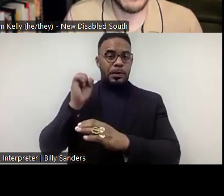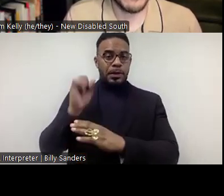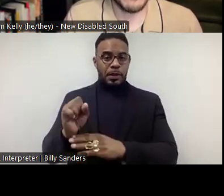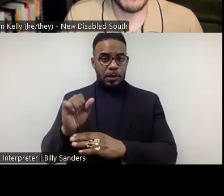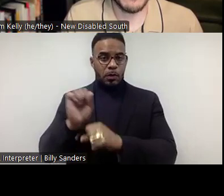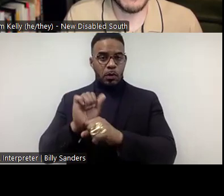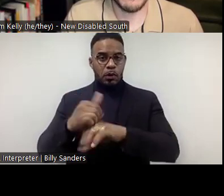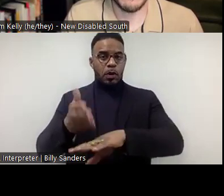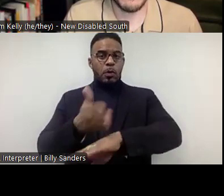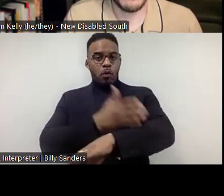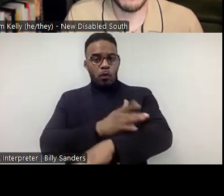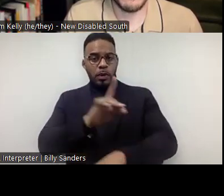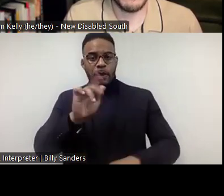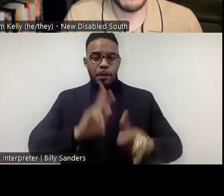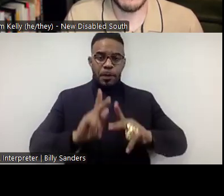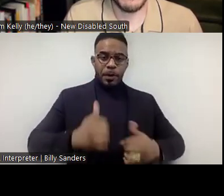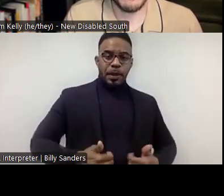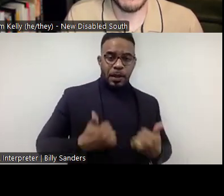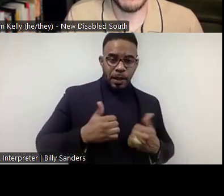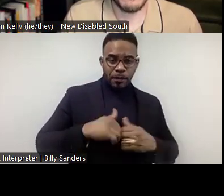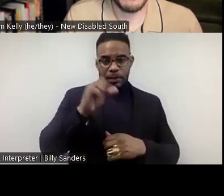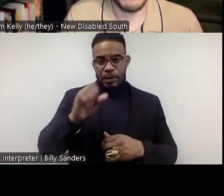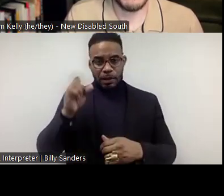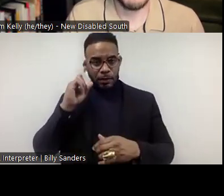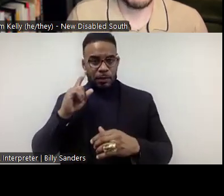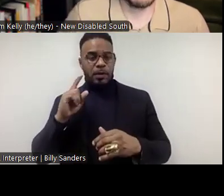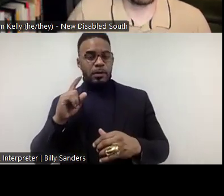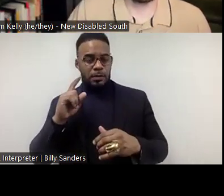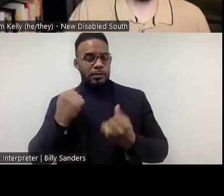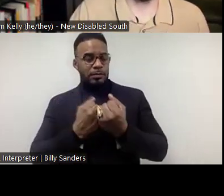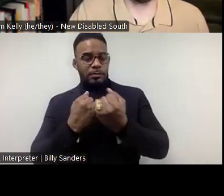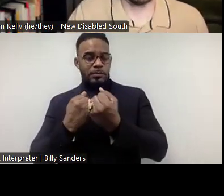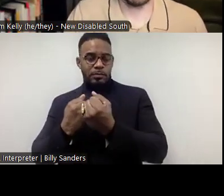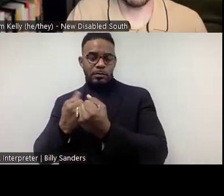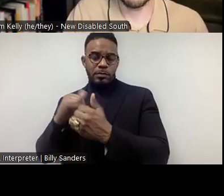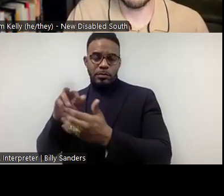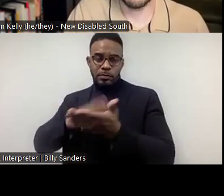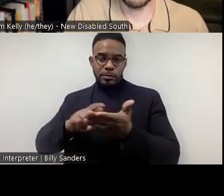disabled people in his region. In 2022, he co-founded New Disabled South, which works to improve disabled people's